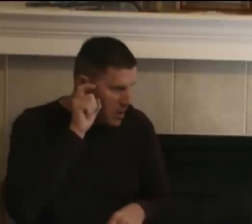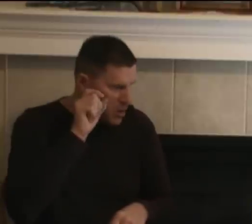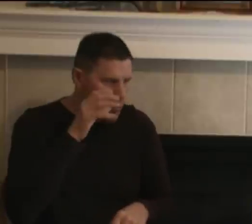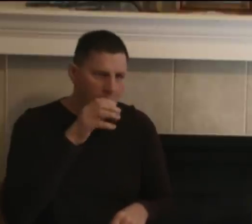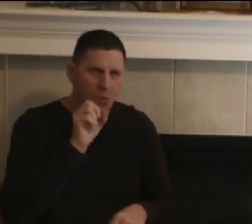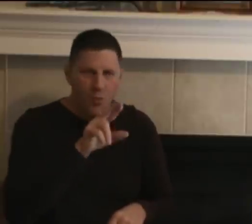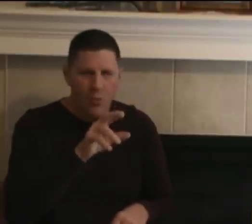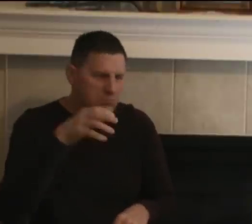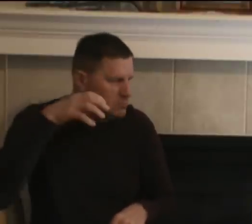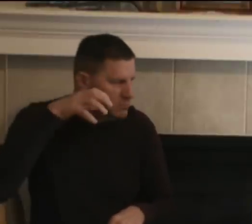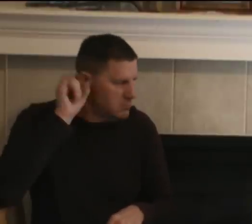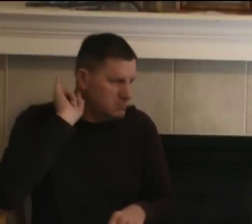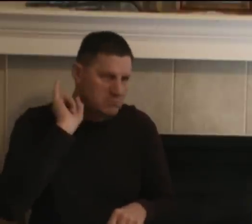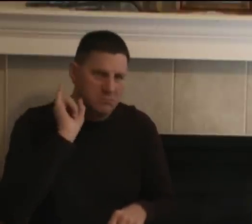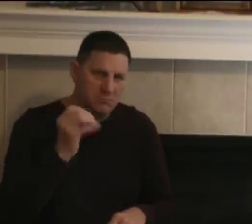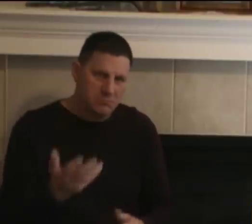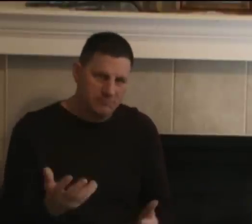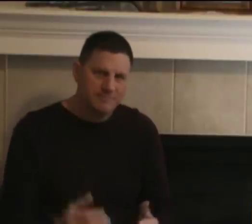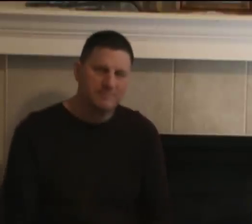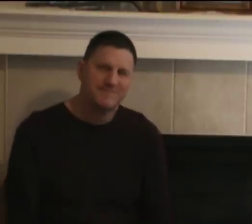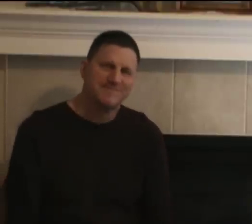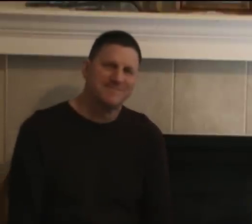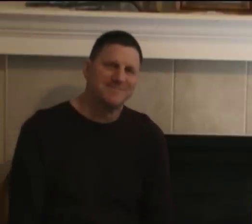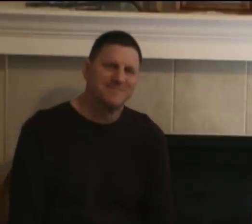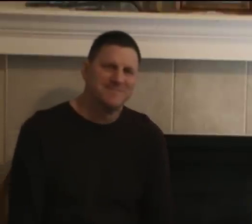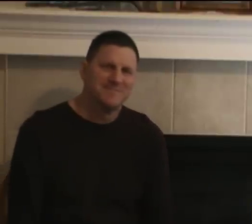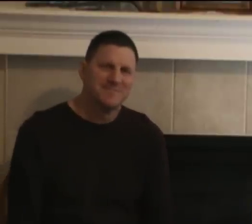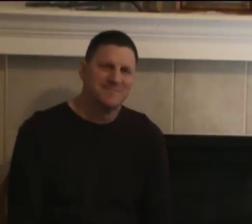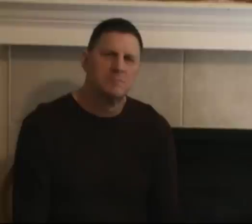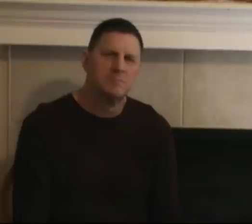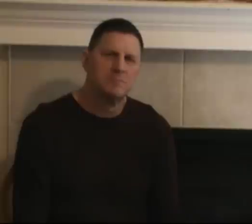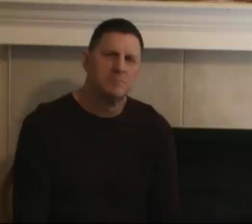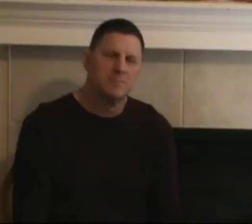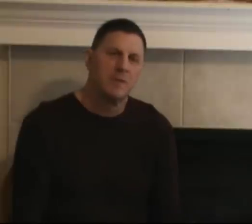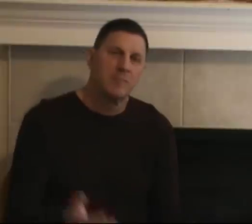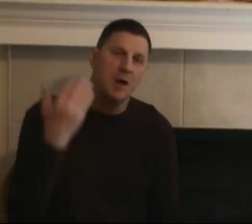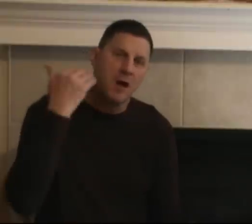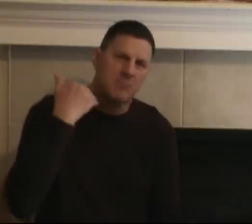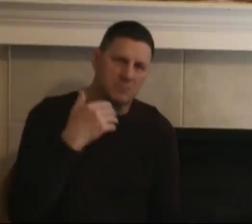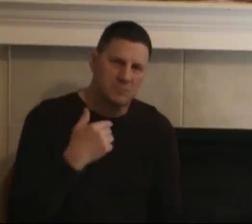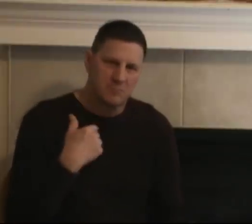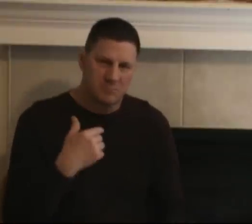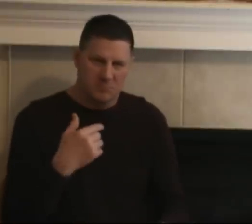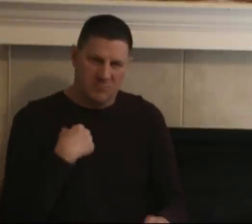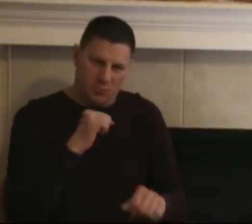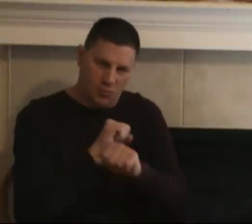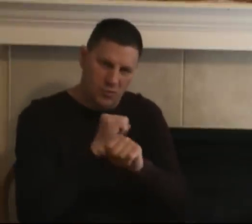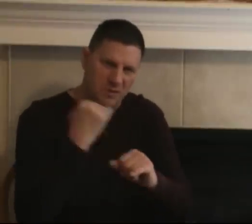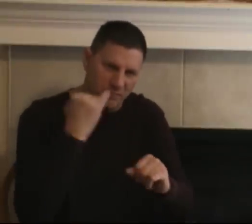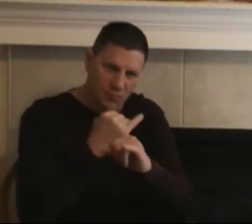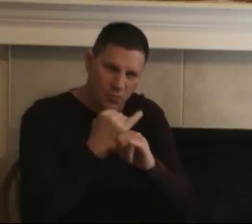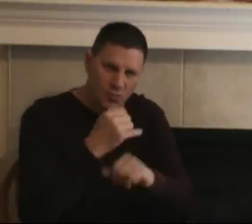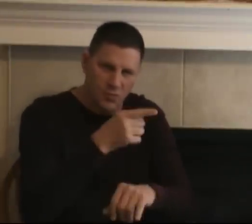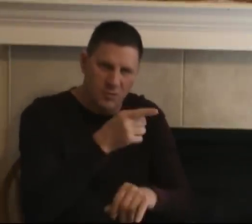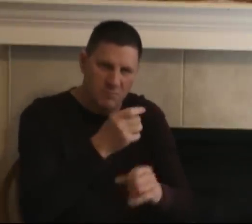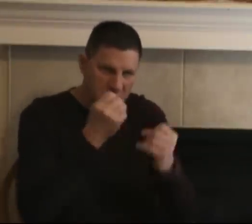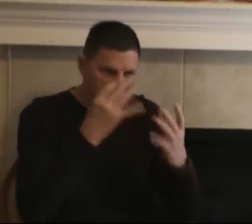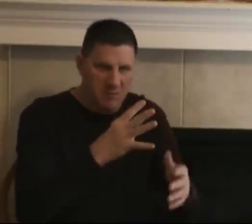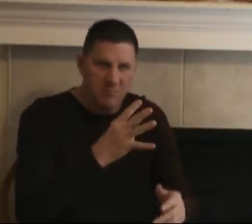child does use a hearing aid or cochlear implant. In the past, I worked at a School for the